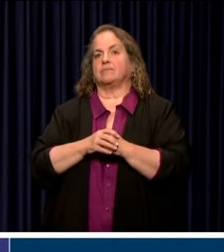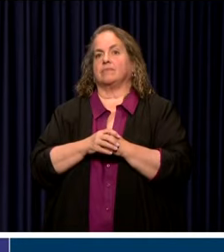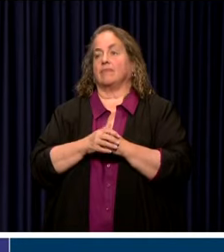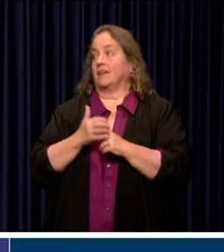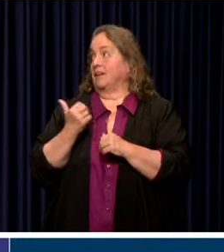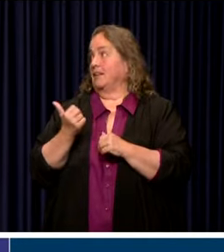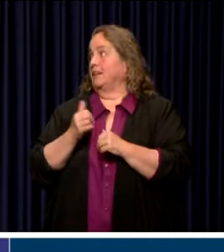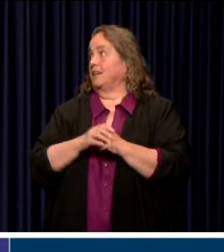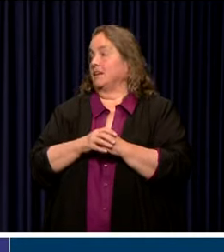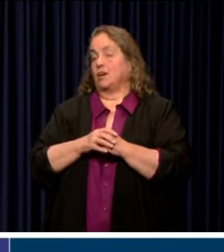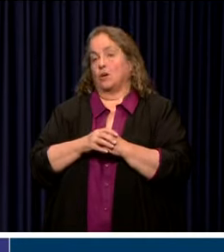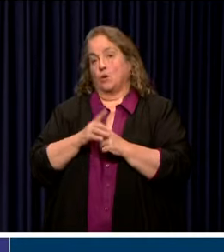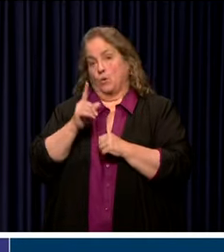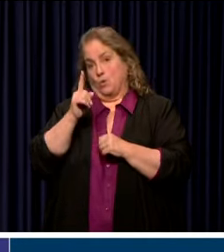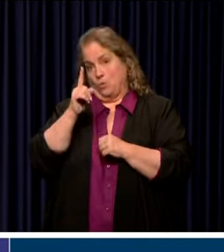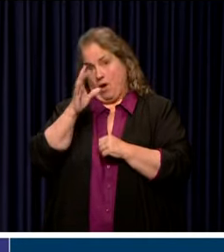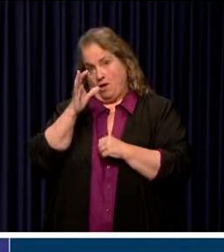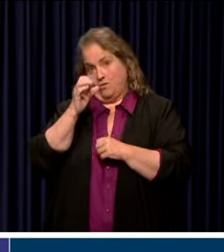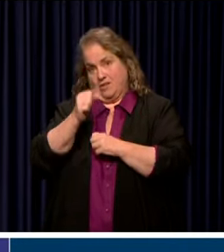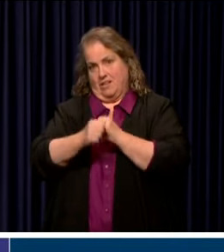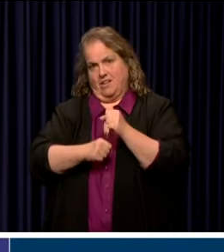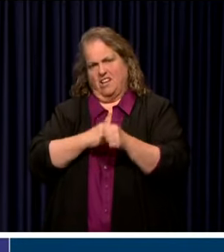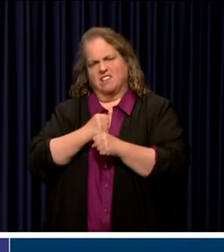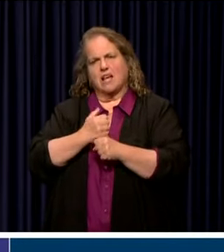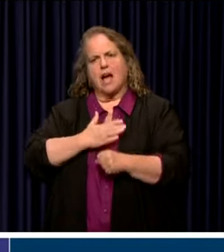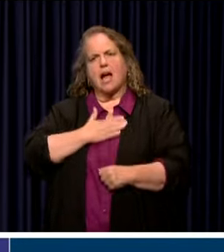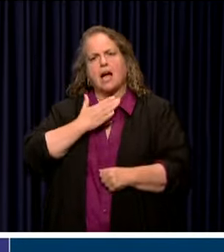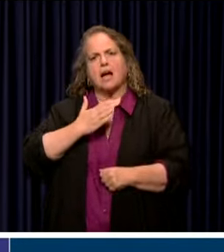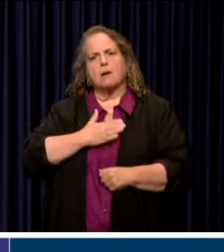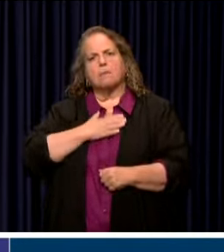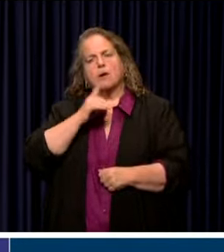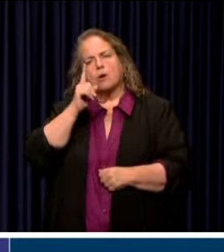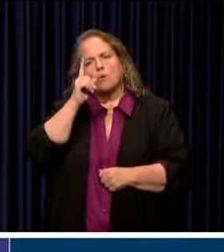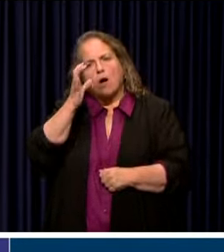THEY HAVE BEEN HEROS ALL ALONG.